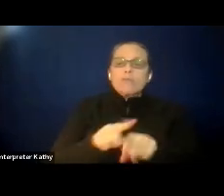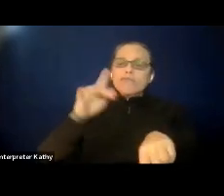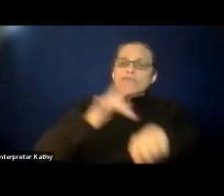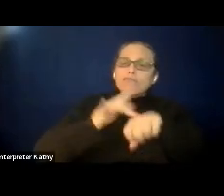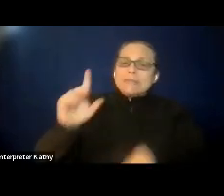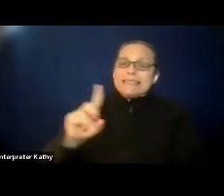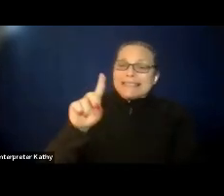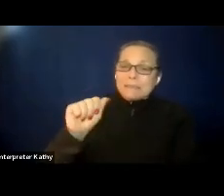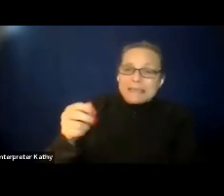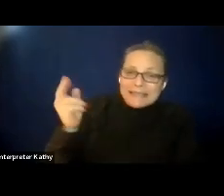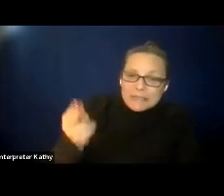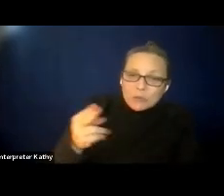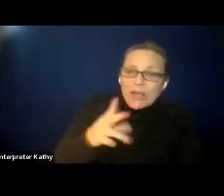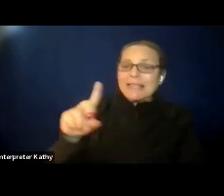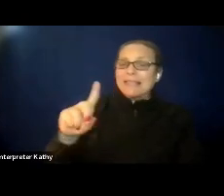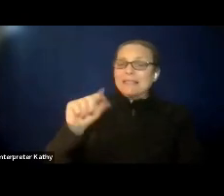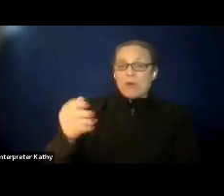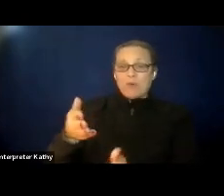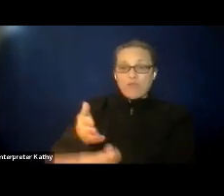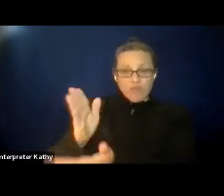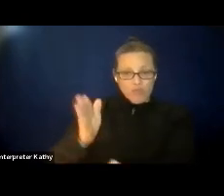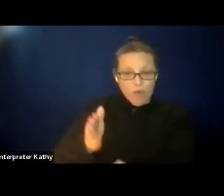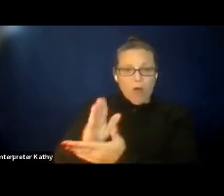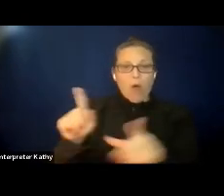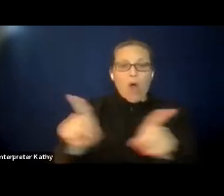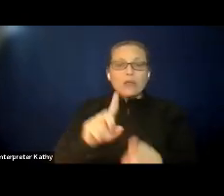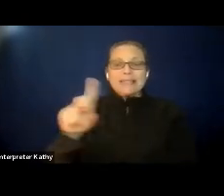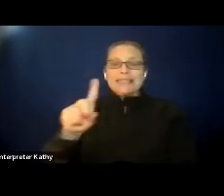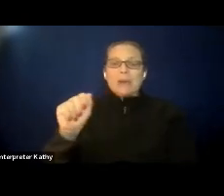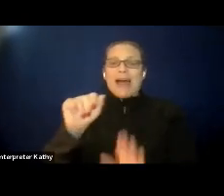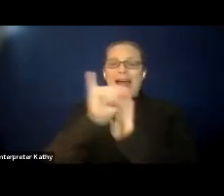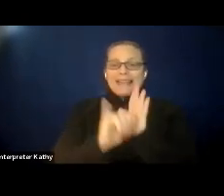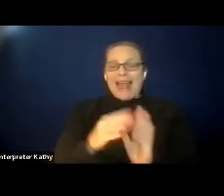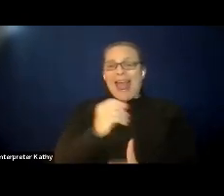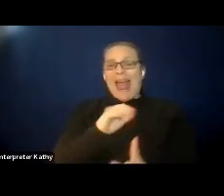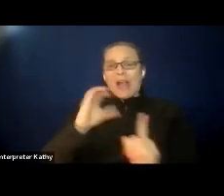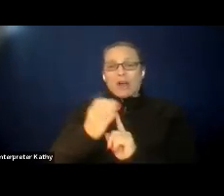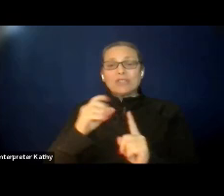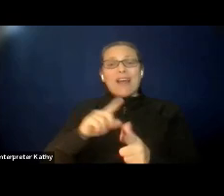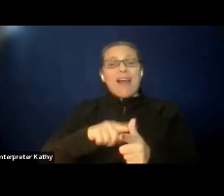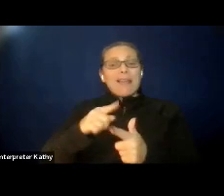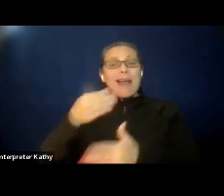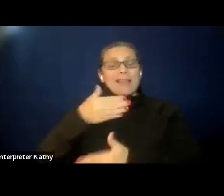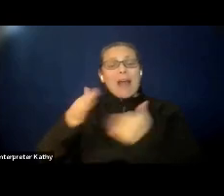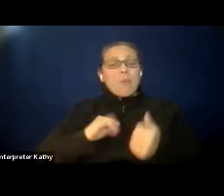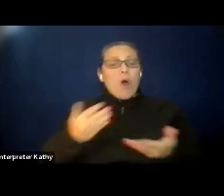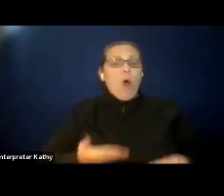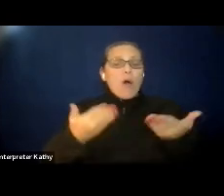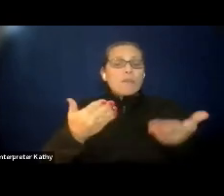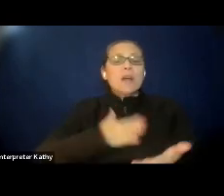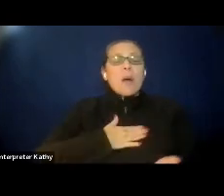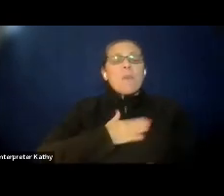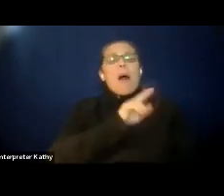I'm going to go into a little bit about disability history and disability rights.